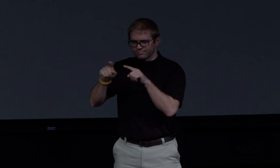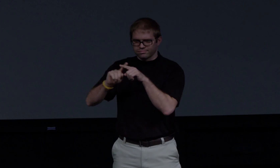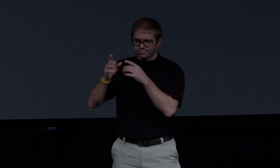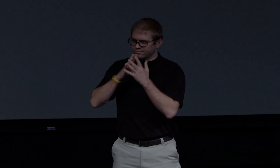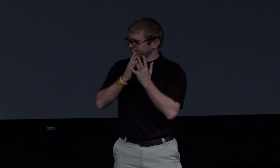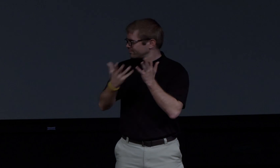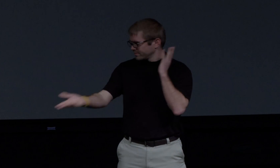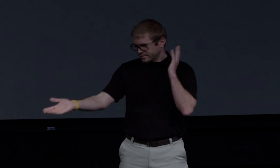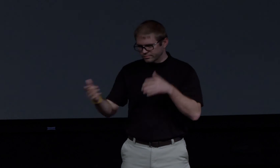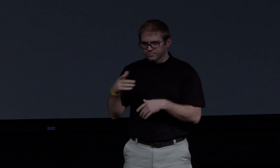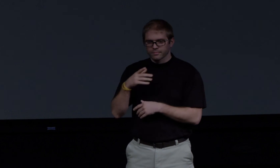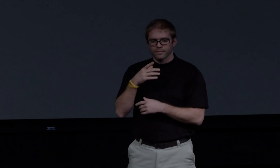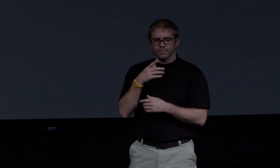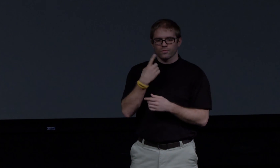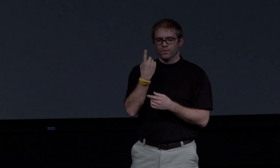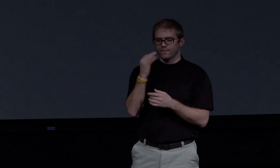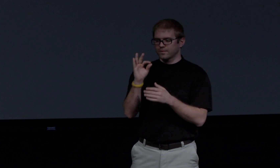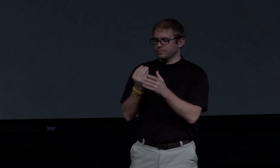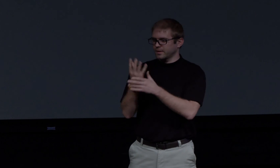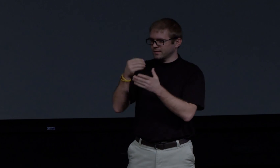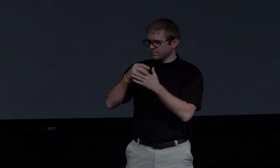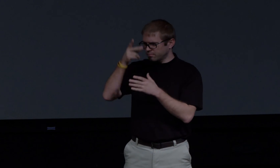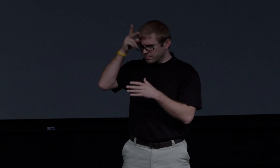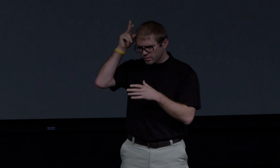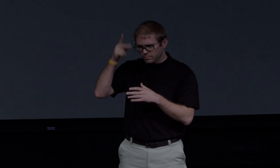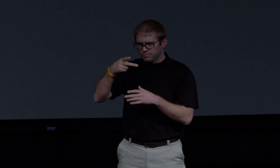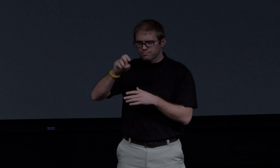but now is teaching in a number of different subject areas.